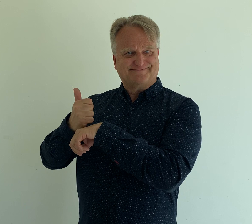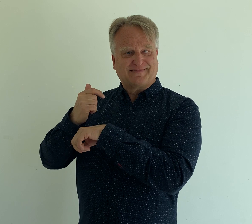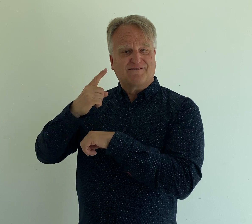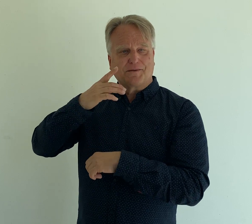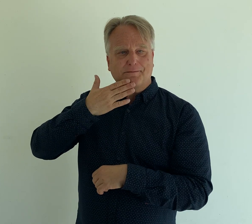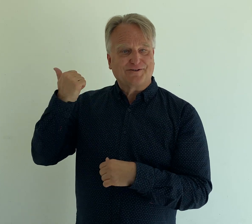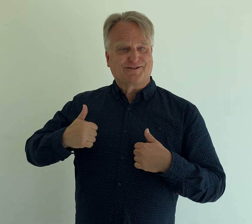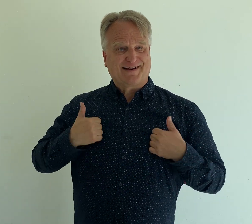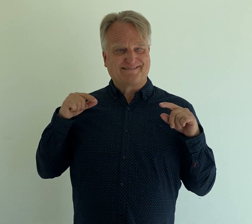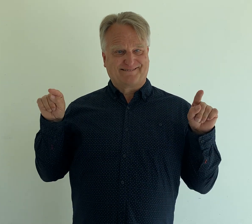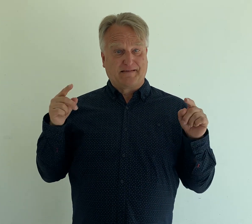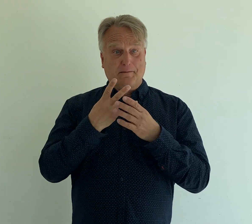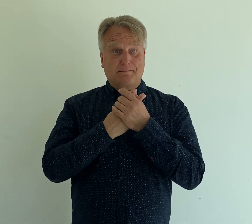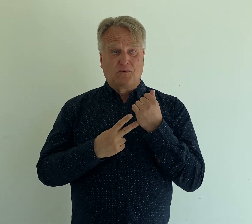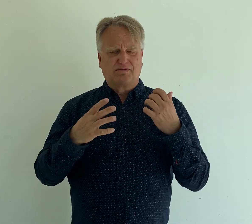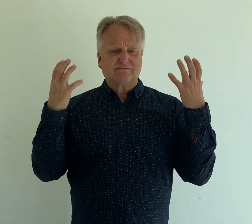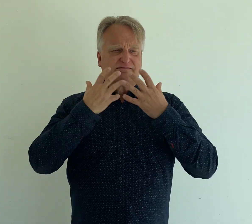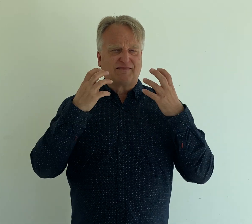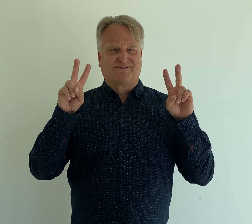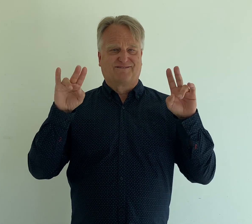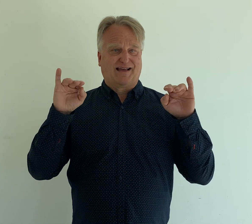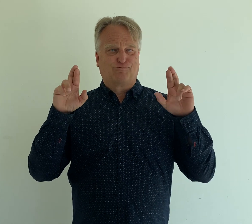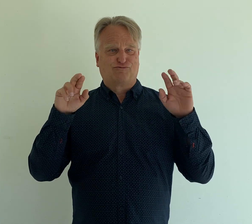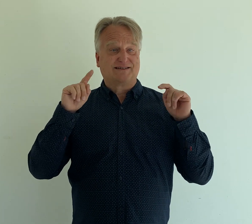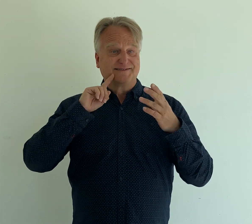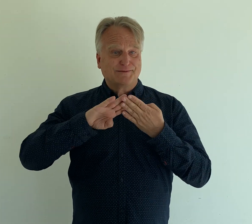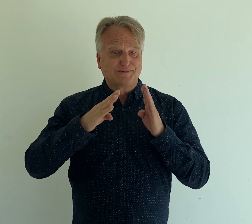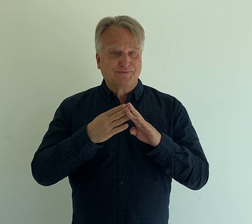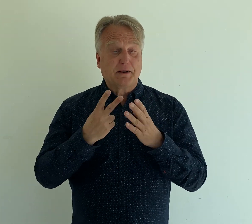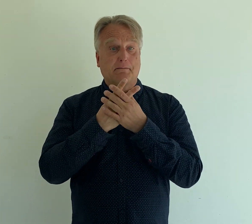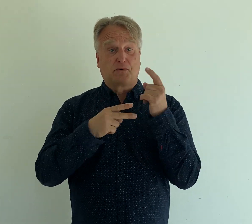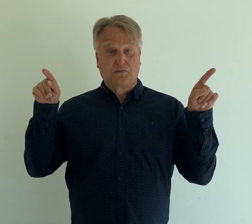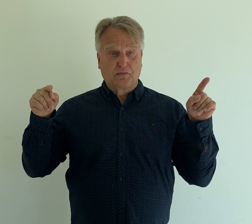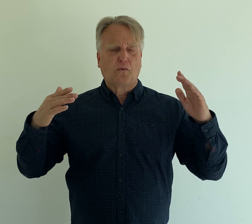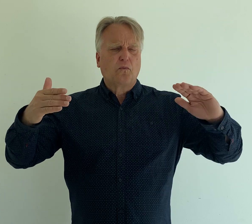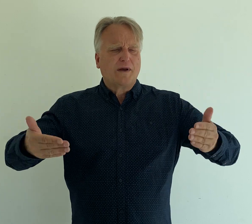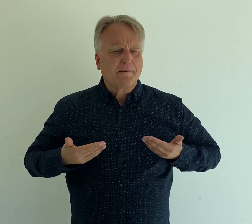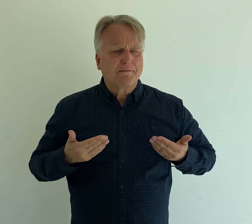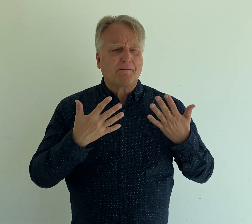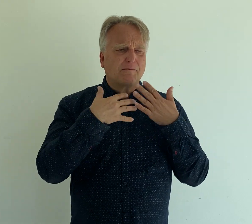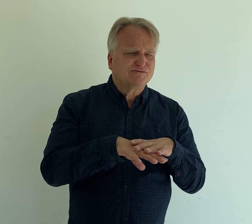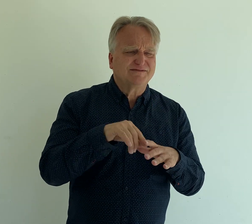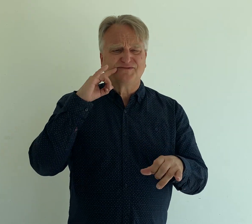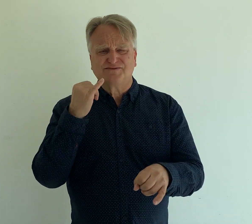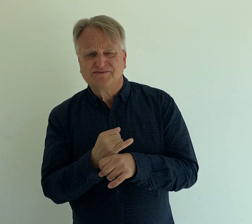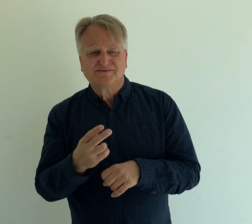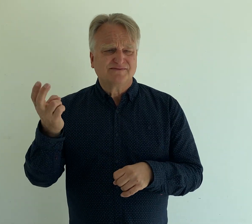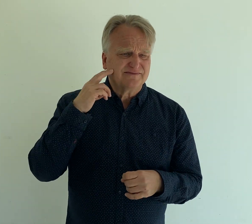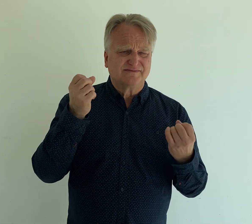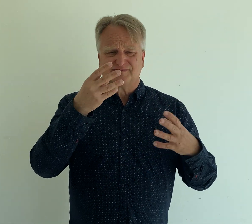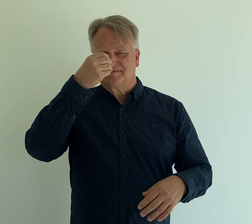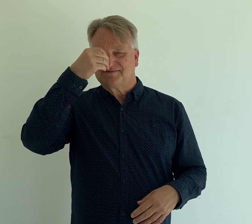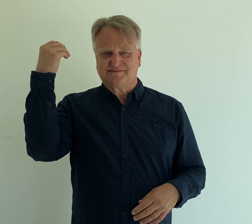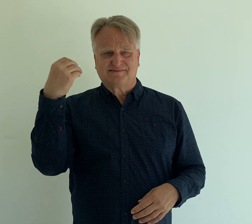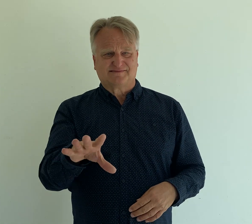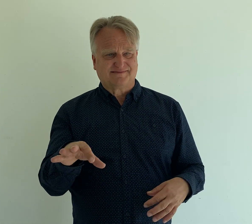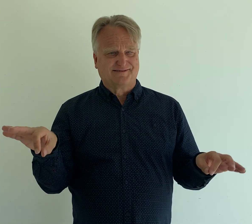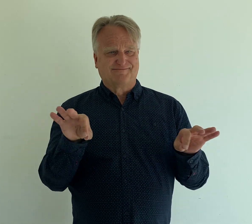The vibrancy of both communities is due to the presence of Deaf people from all backgrounds including those who graduated from a school for the deaf as well as those who grew up mainstreamed,